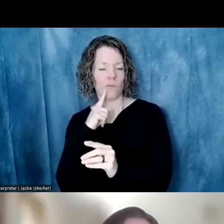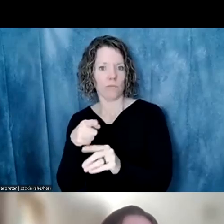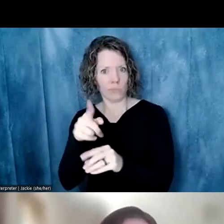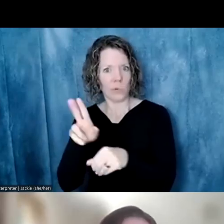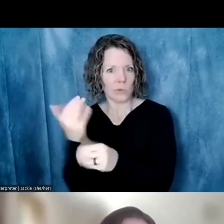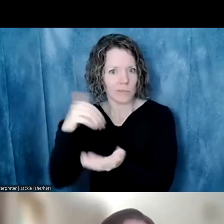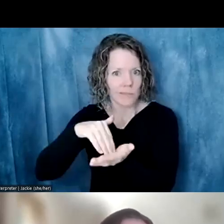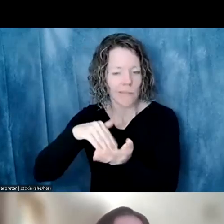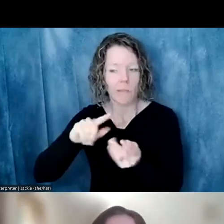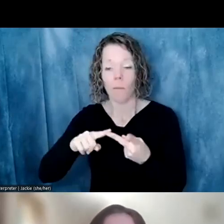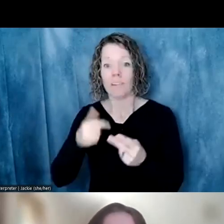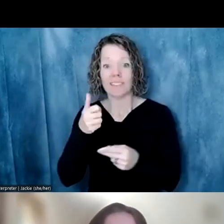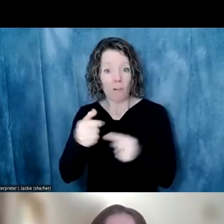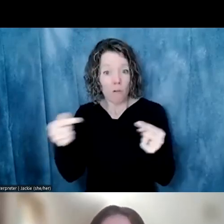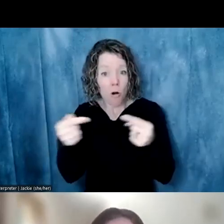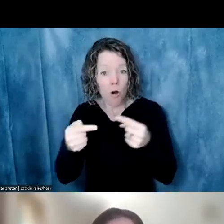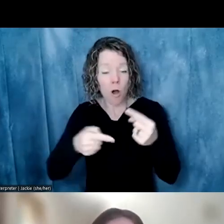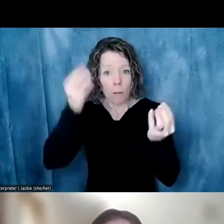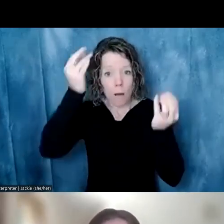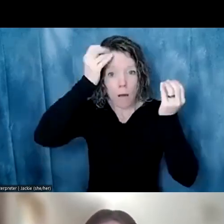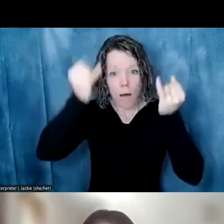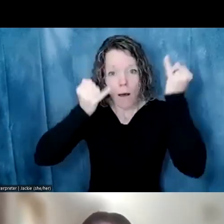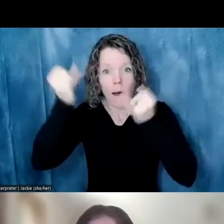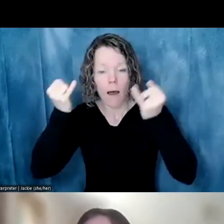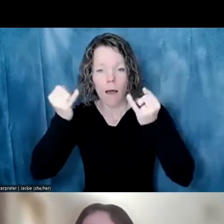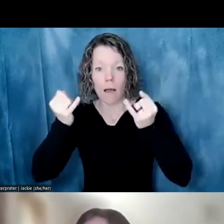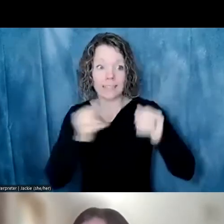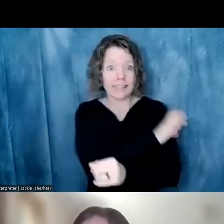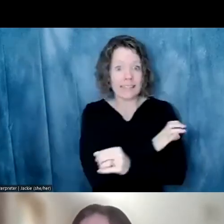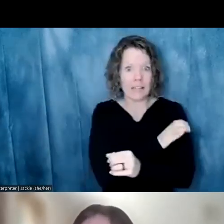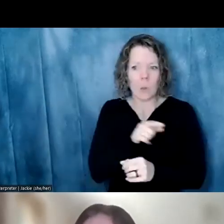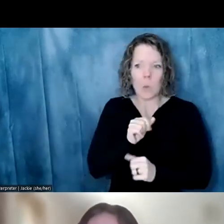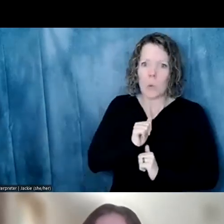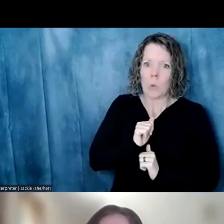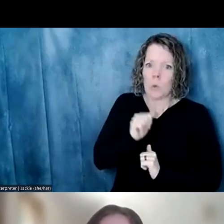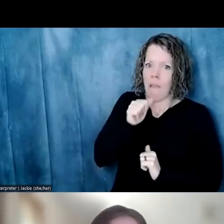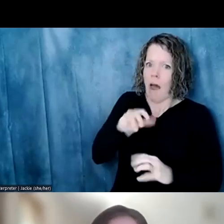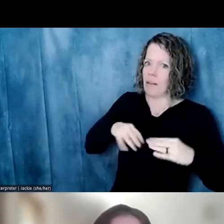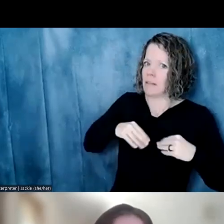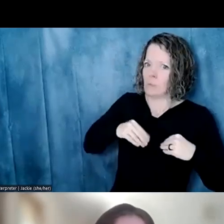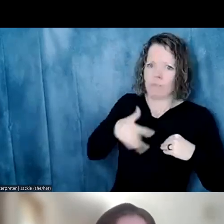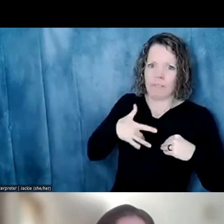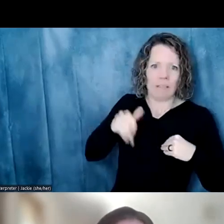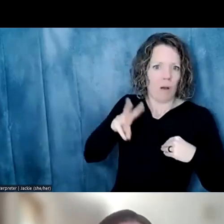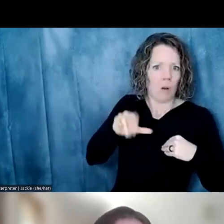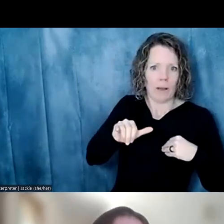feelings,” right, that for the most part, people not tend to disclose in assessment,